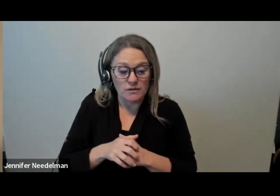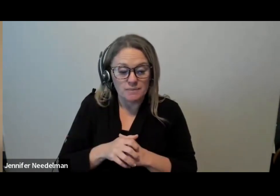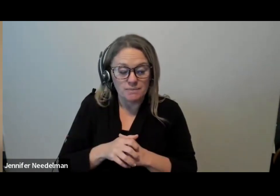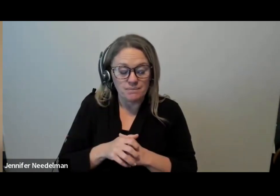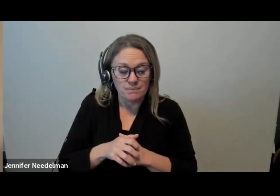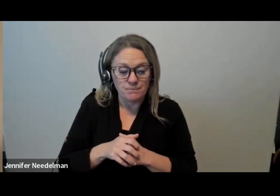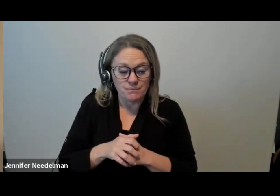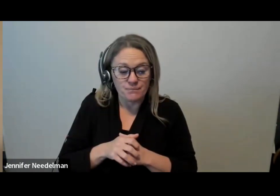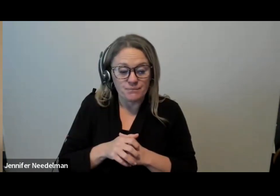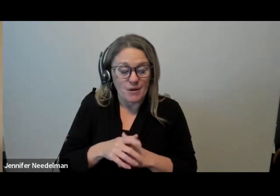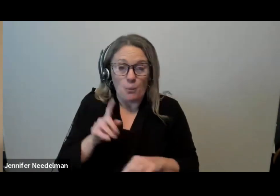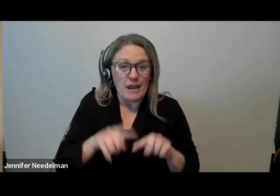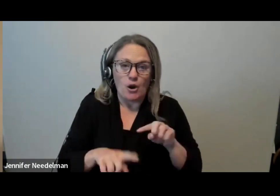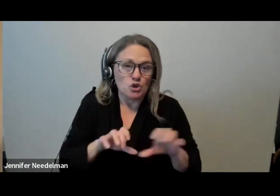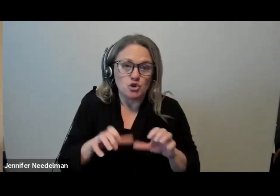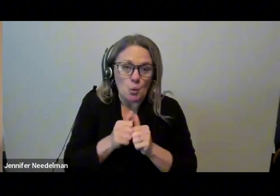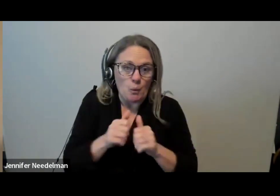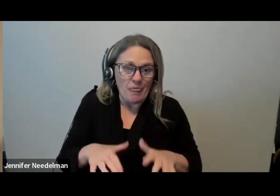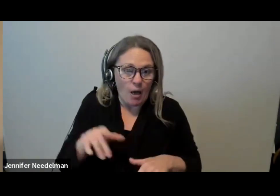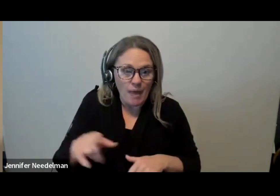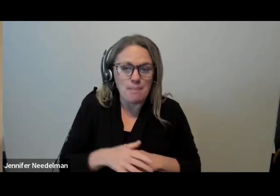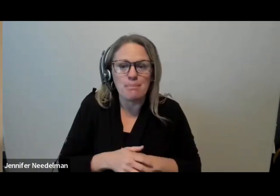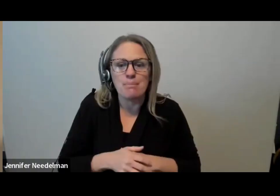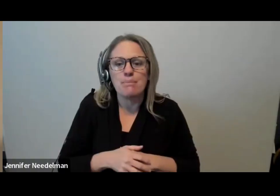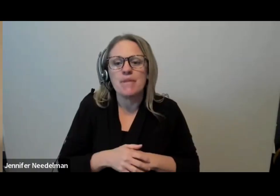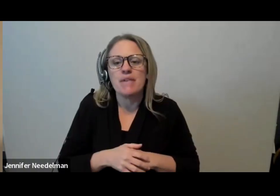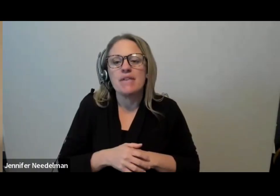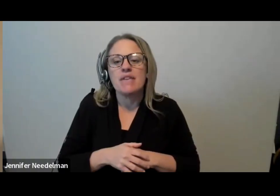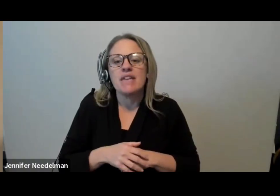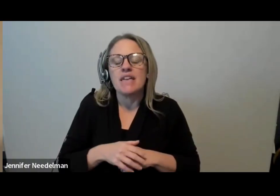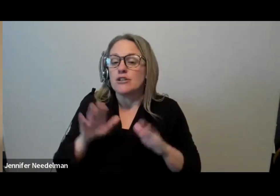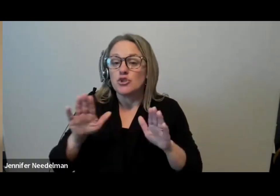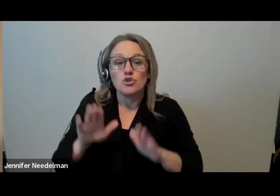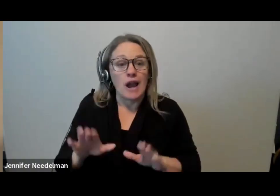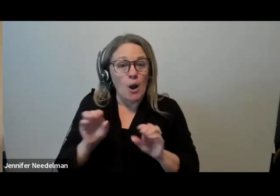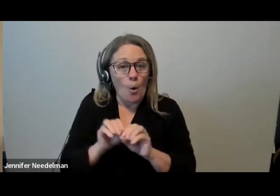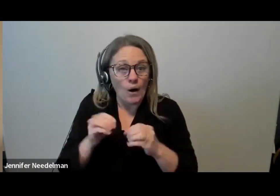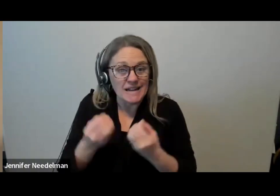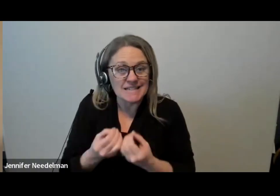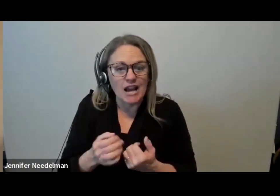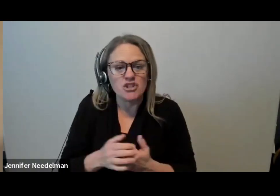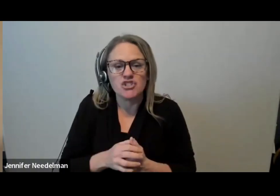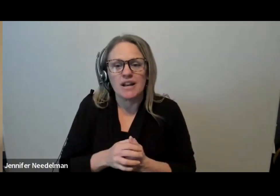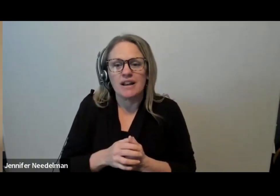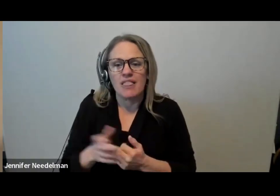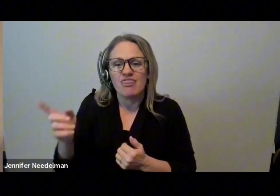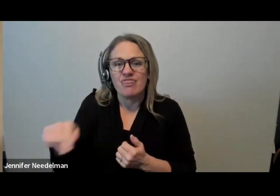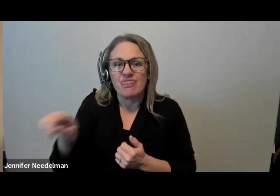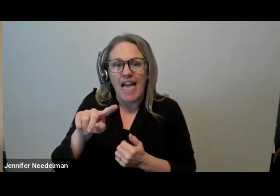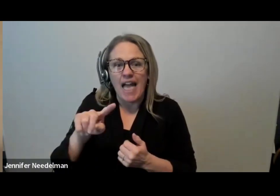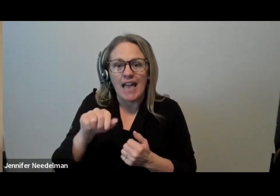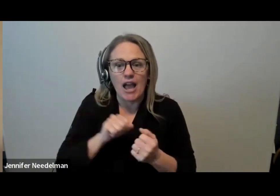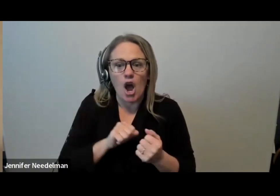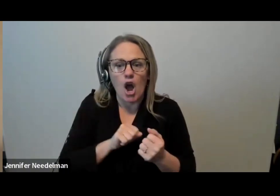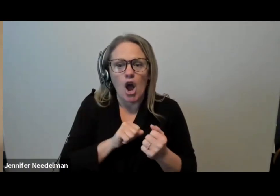that we couldn't otherwise do. Makers Making Change is an incredible organization in that they address one of the things